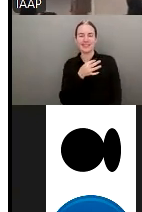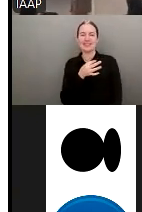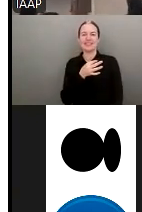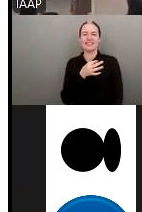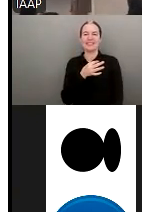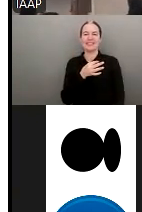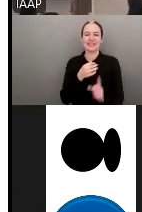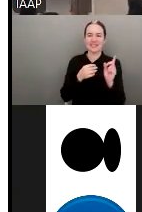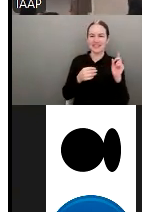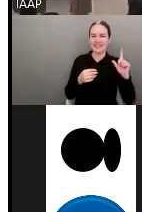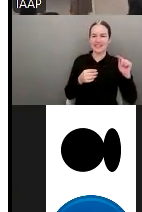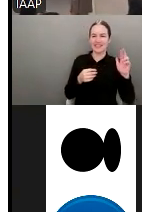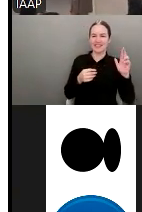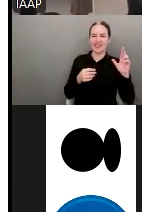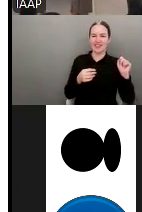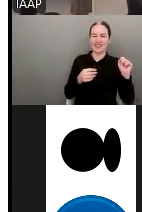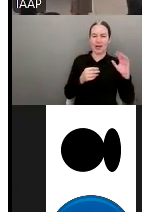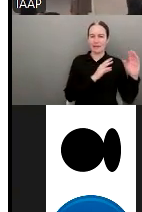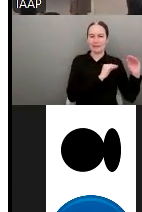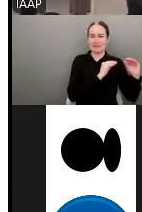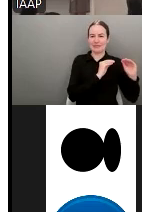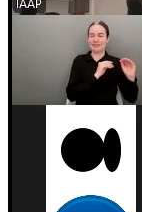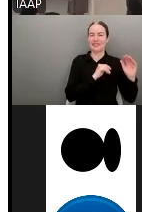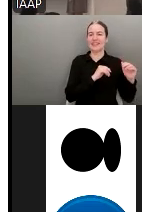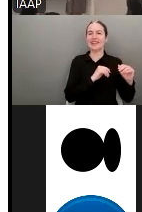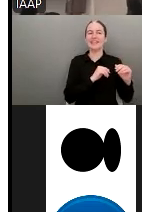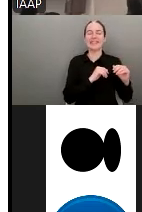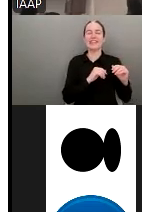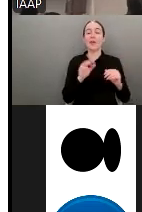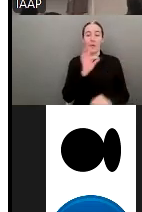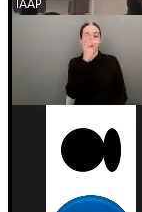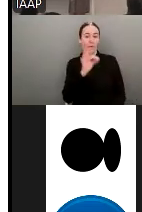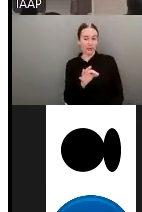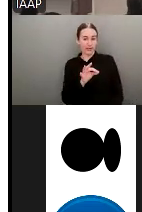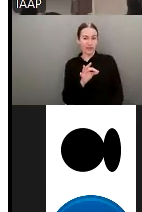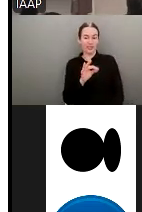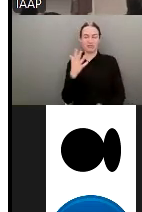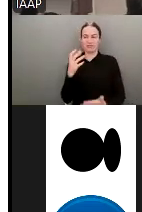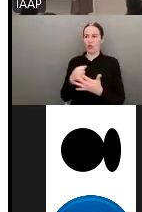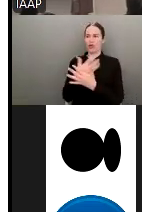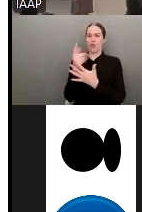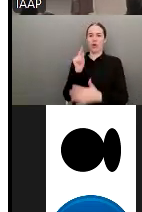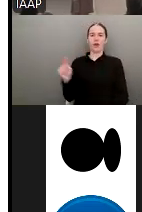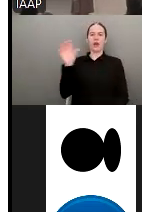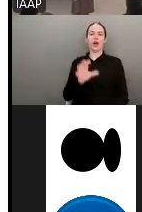Yes. So, so and the question was which one of the Nordic countries is the best one for accessibility?